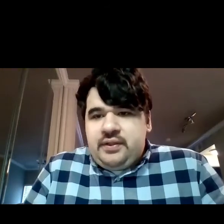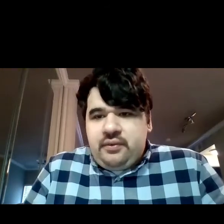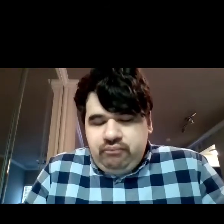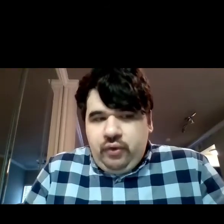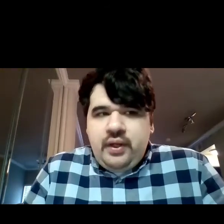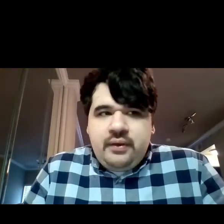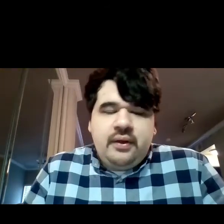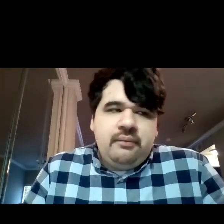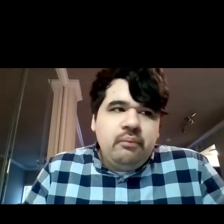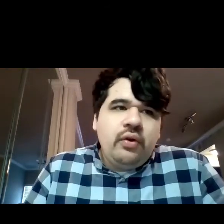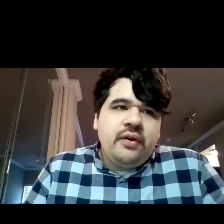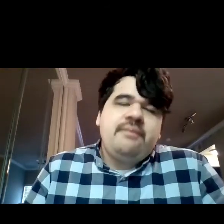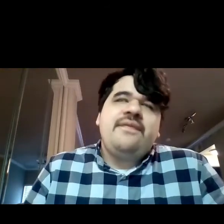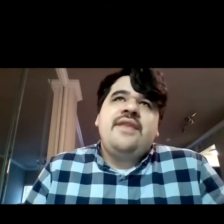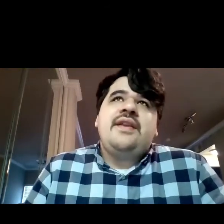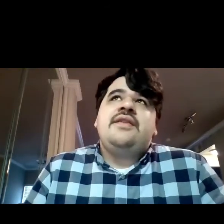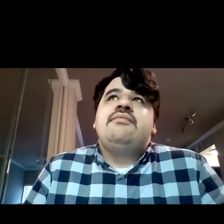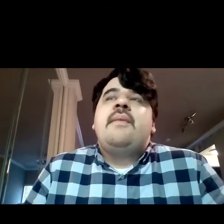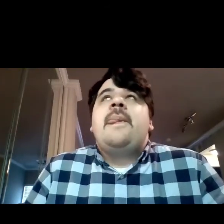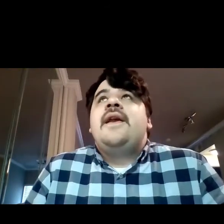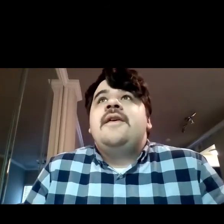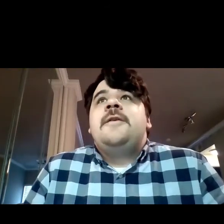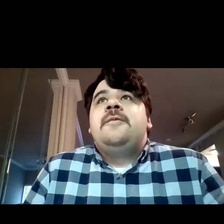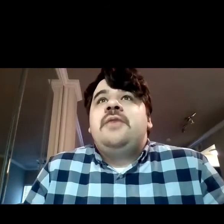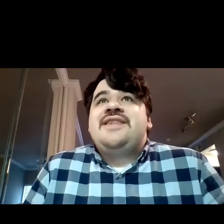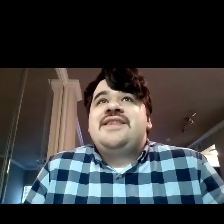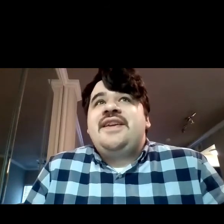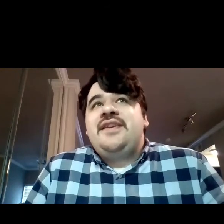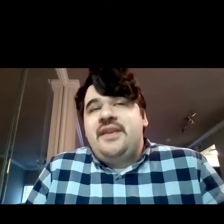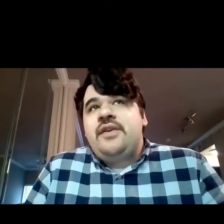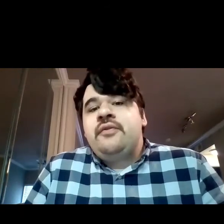because you're earning more than what SSI can give you,